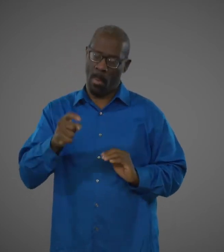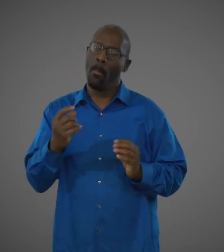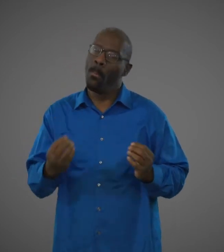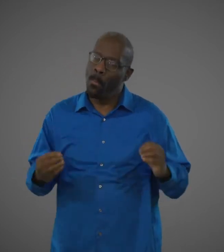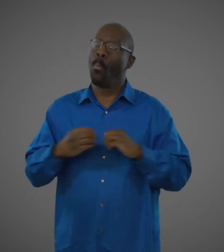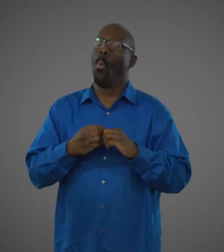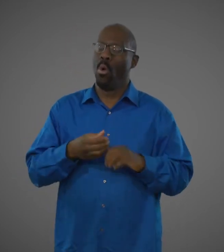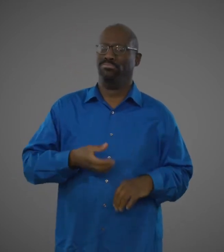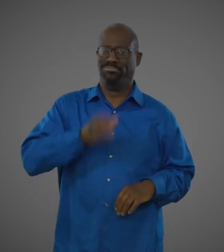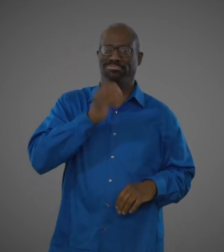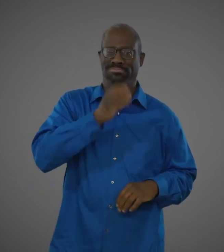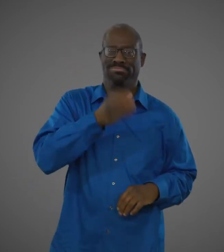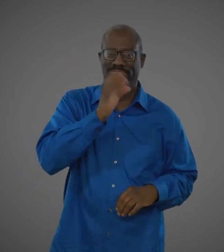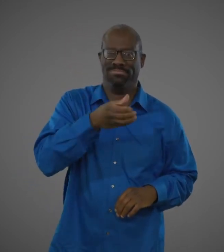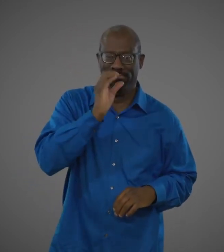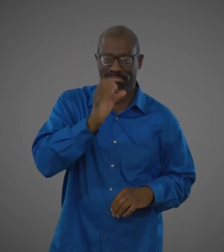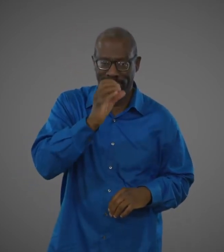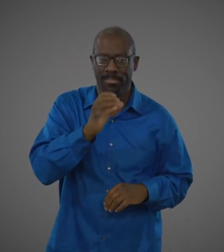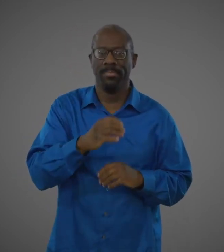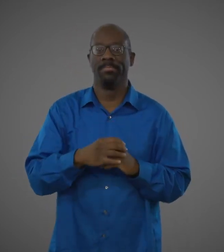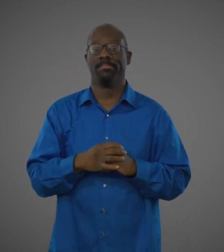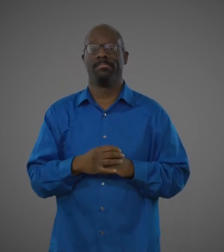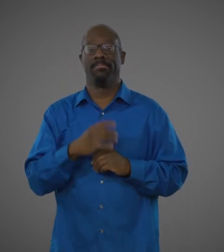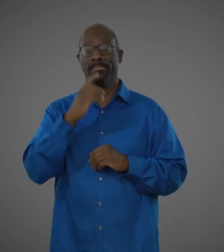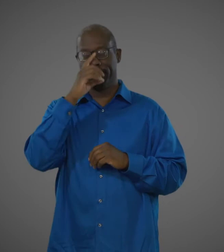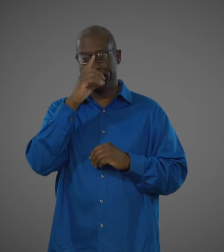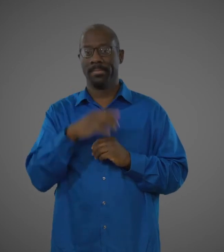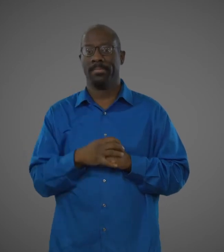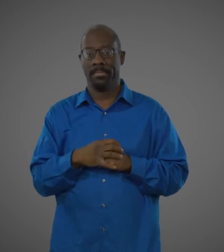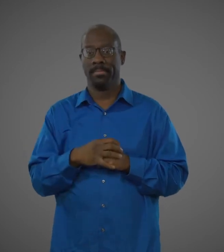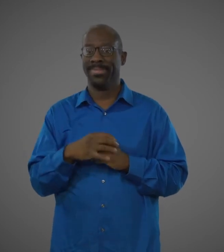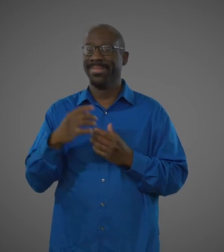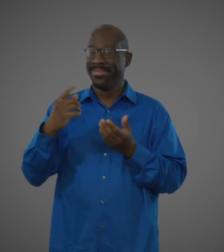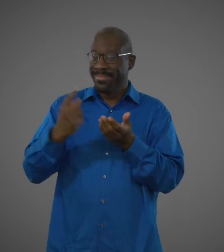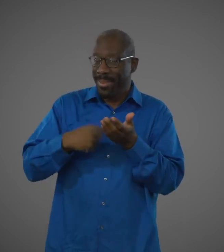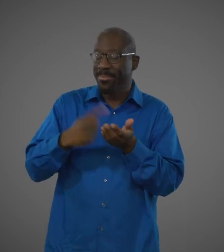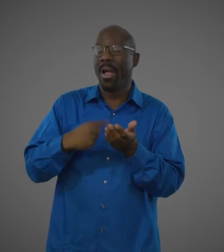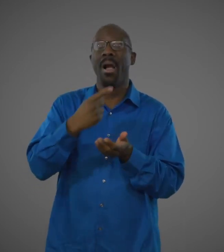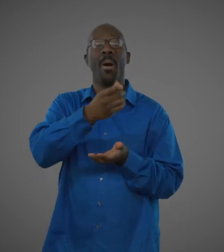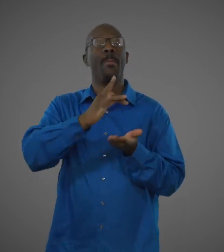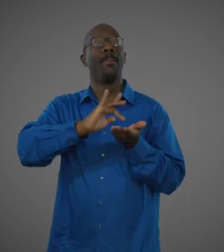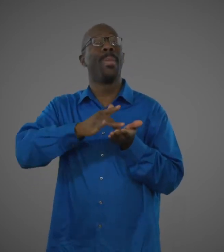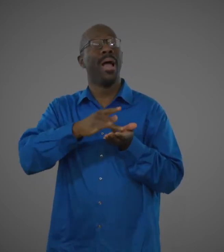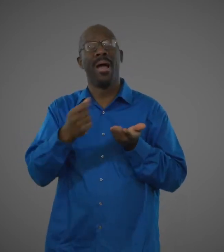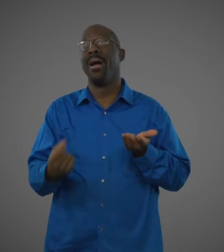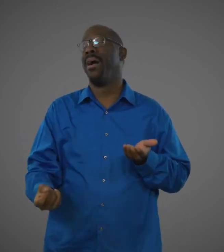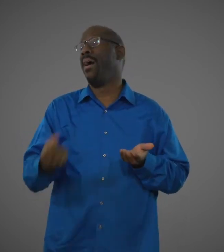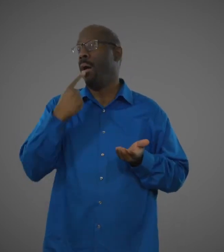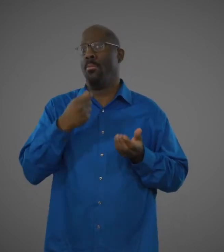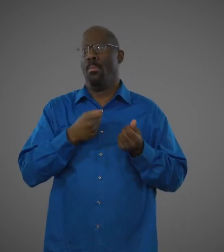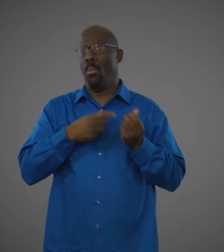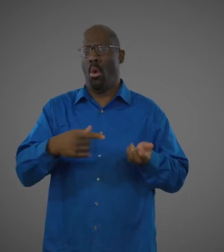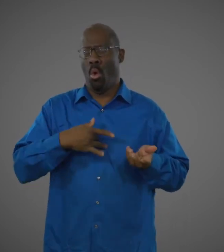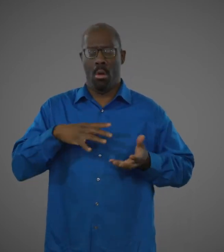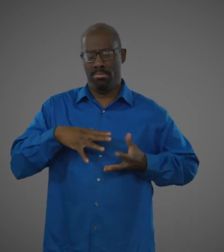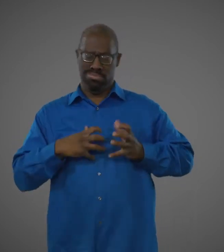to increase the amount of water you drink. If the doctor says your medication is causing the